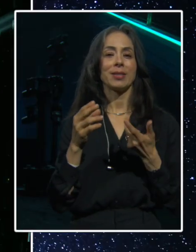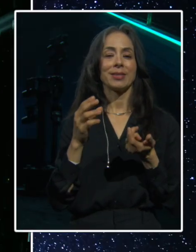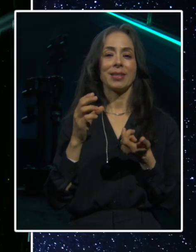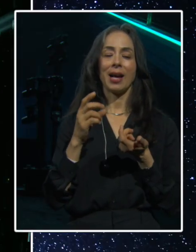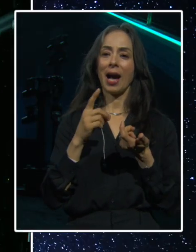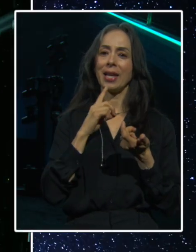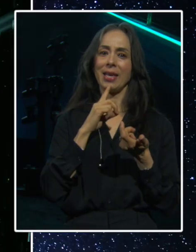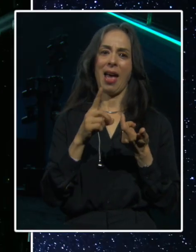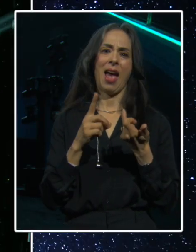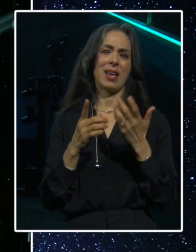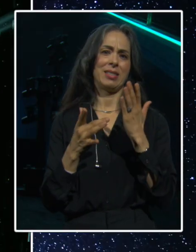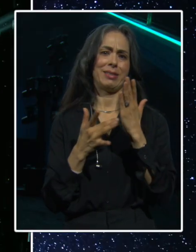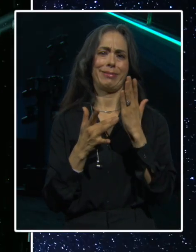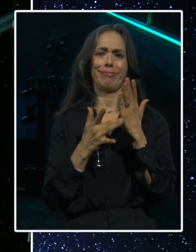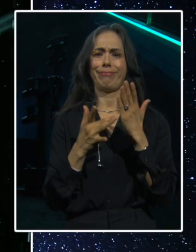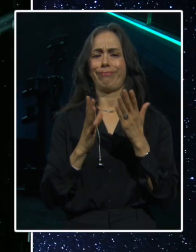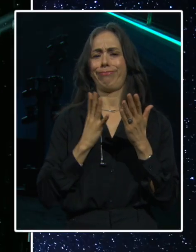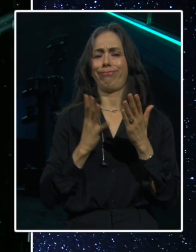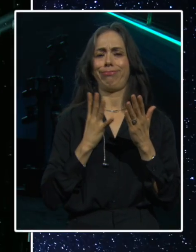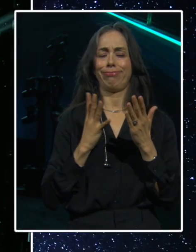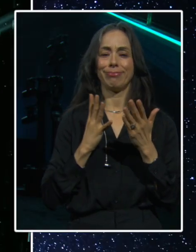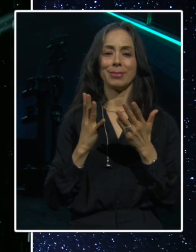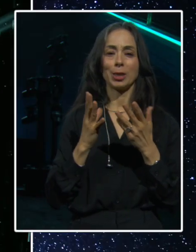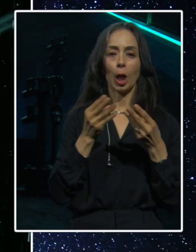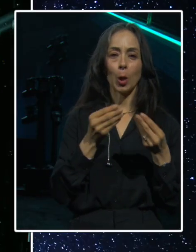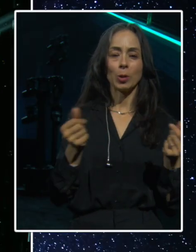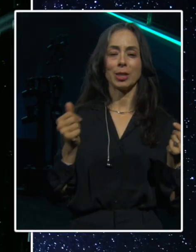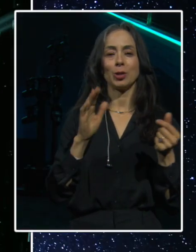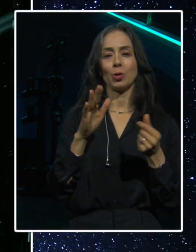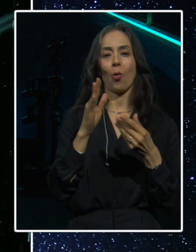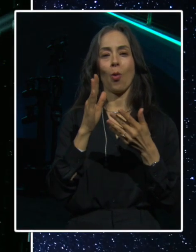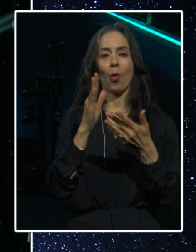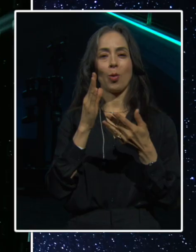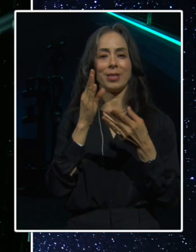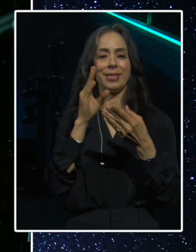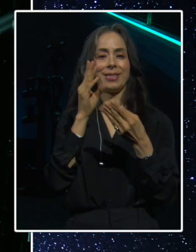that brings cutting edge cooling solutions to your entire data center,